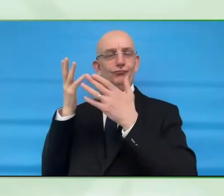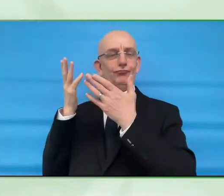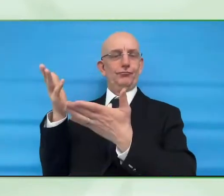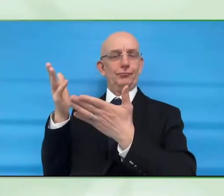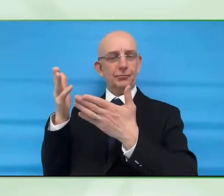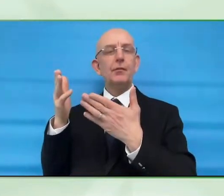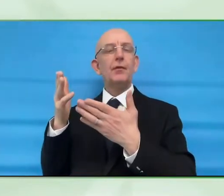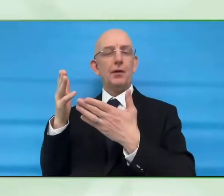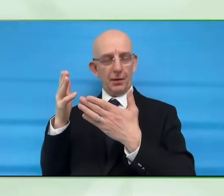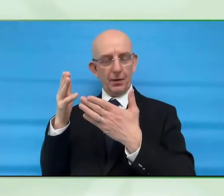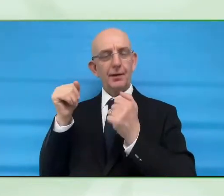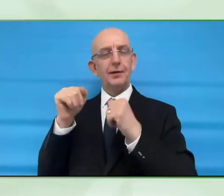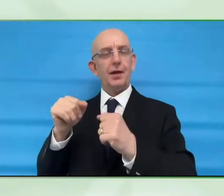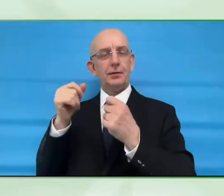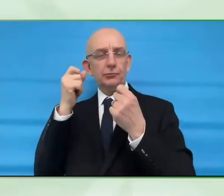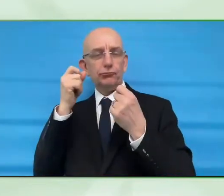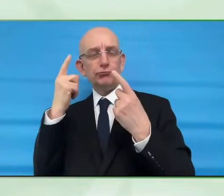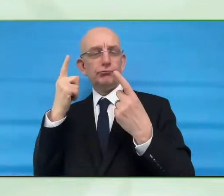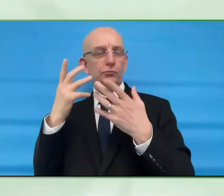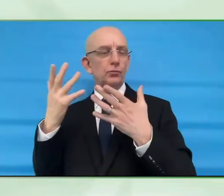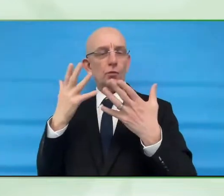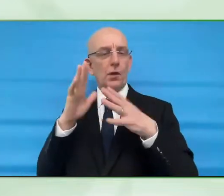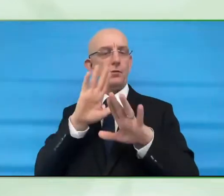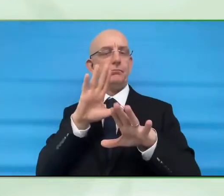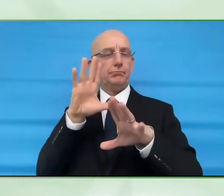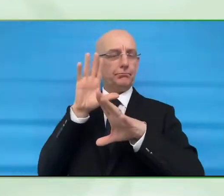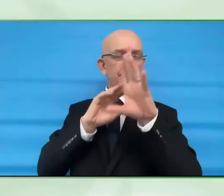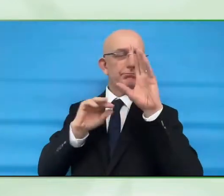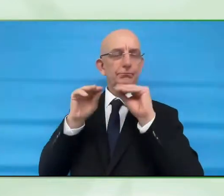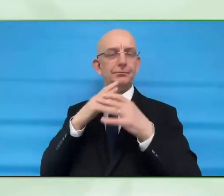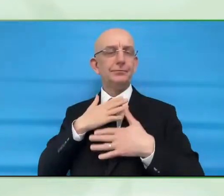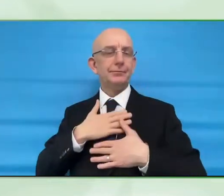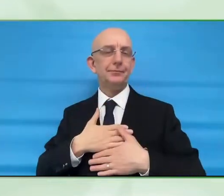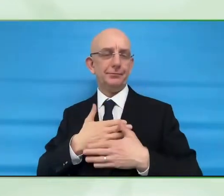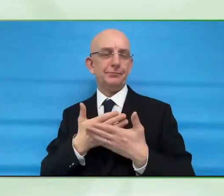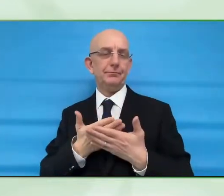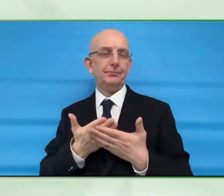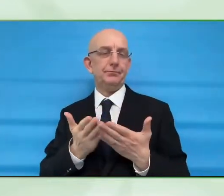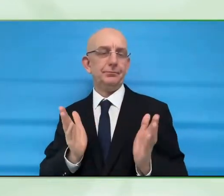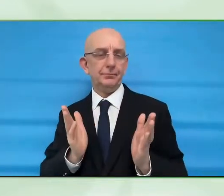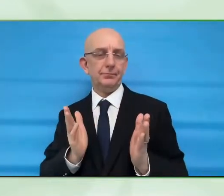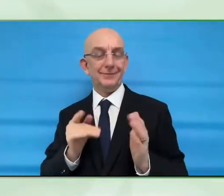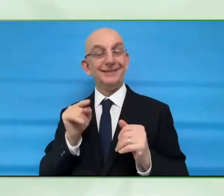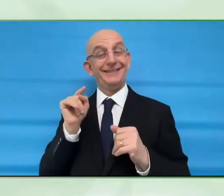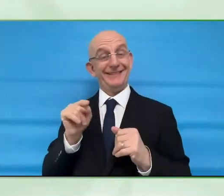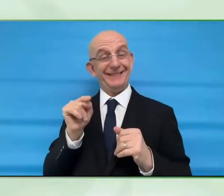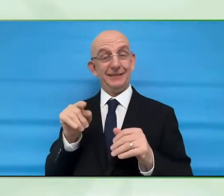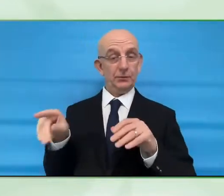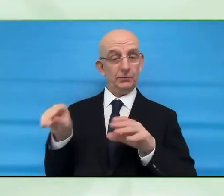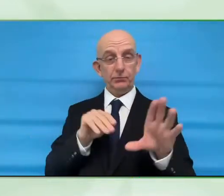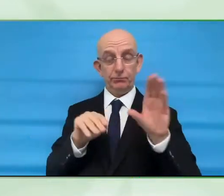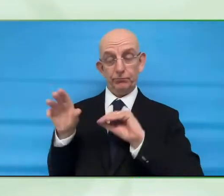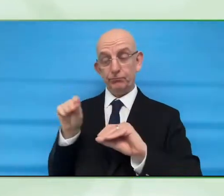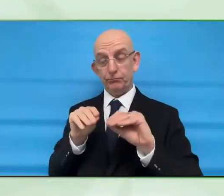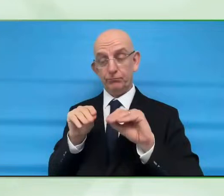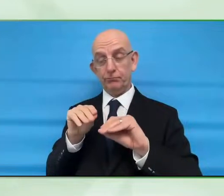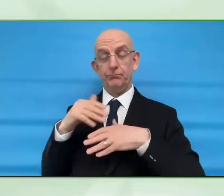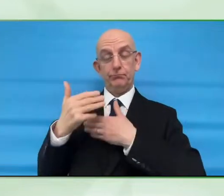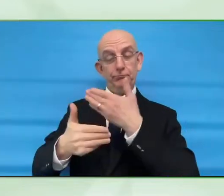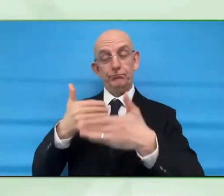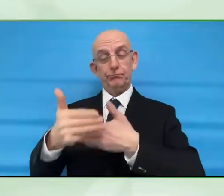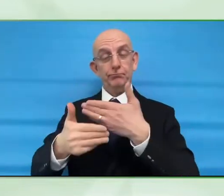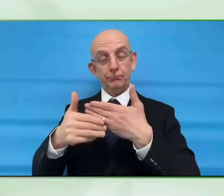There are lots of things that we might do differently but just the fact that we provided